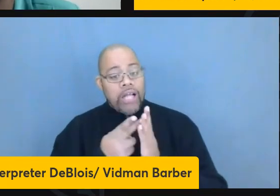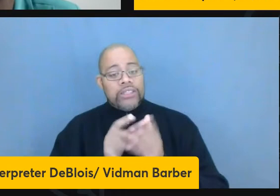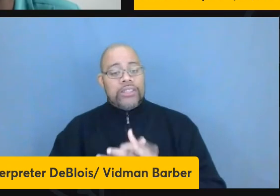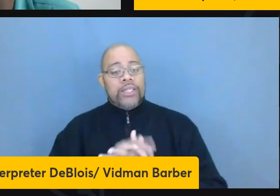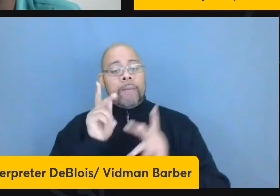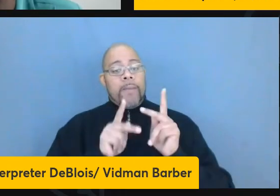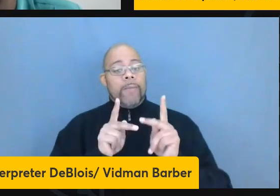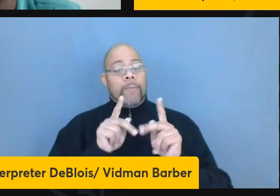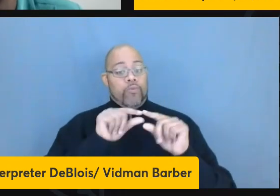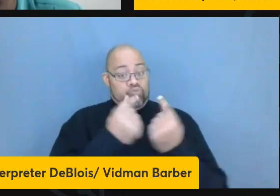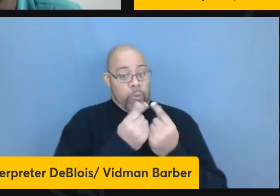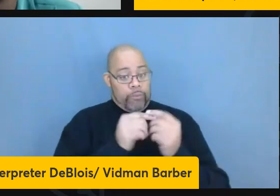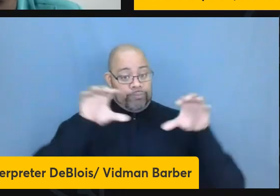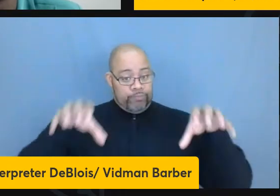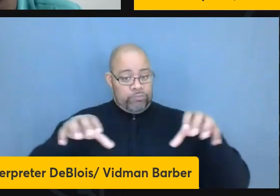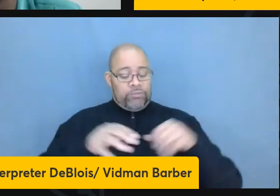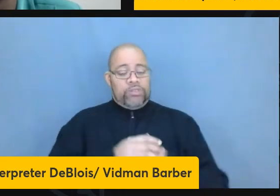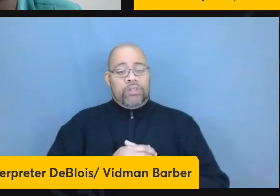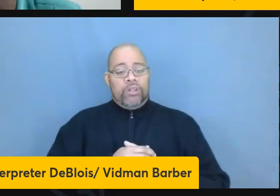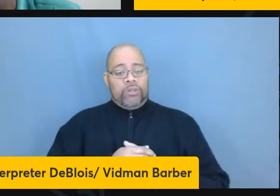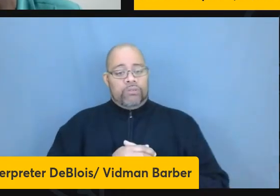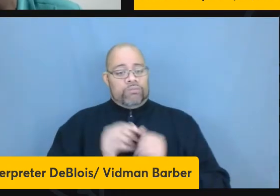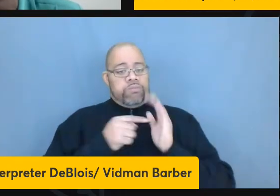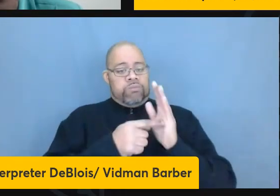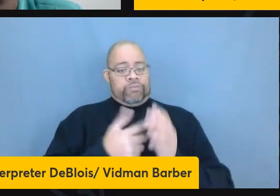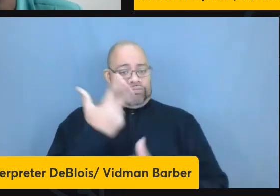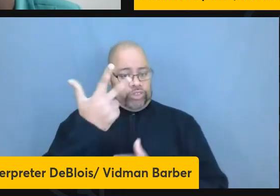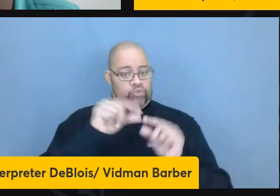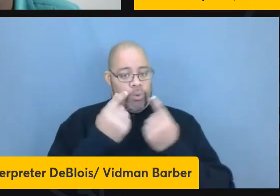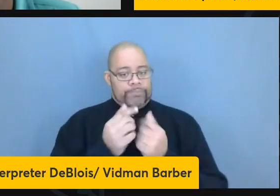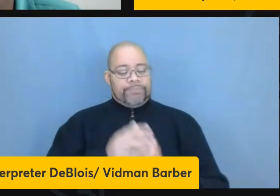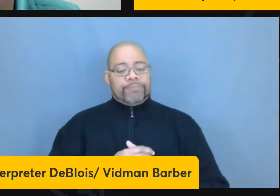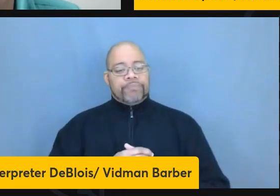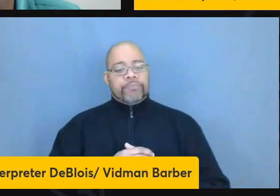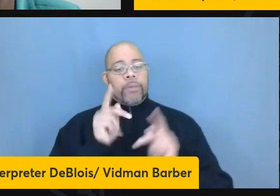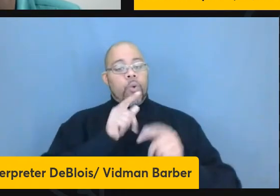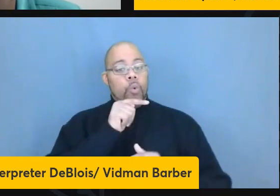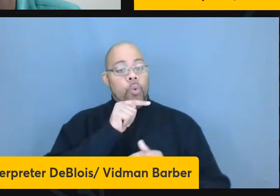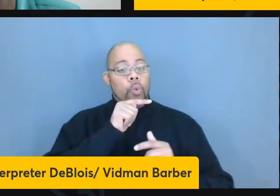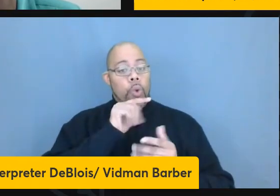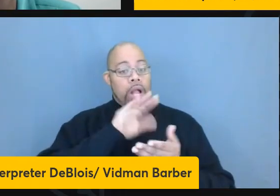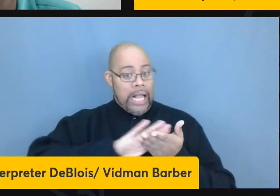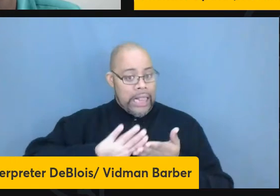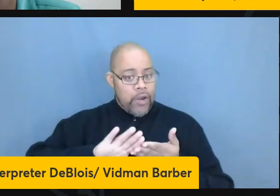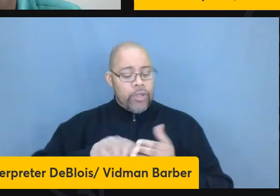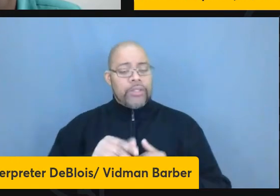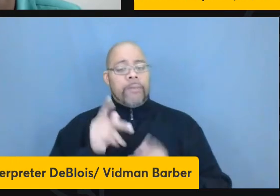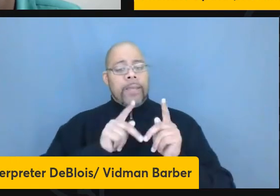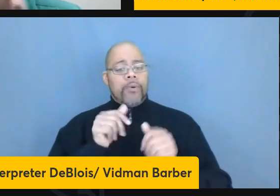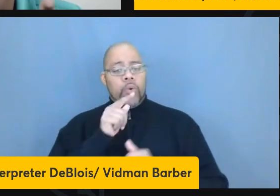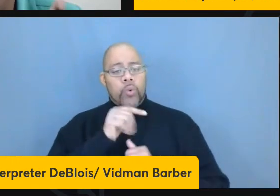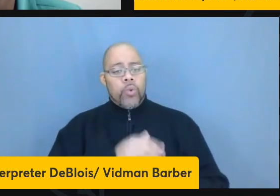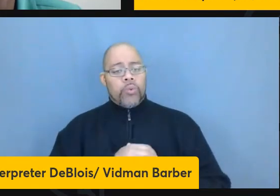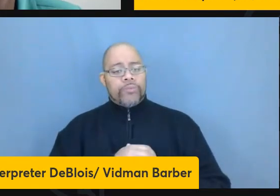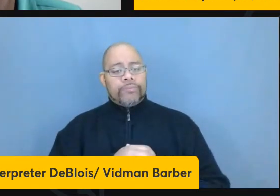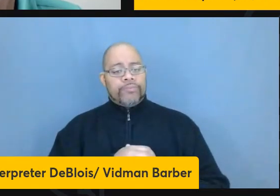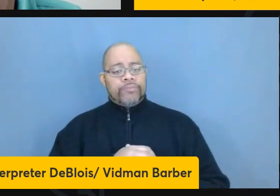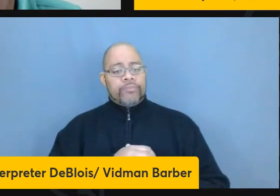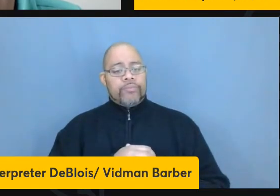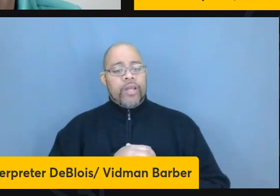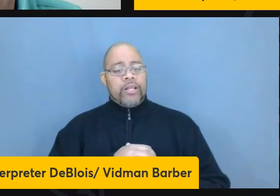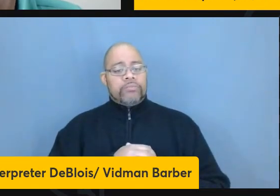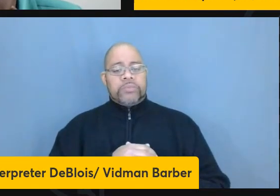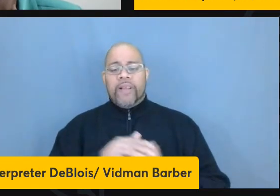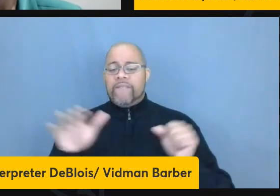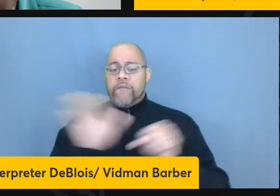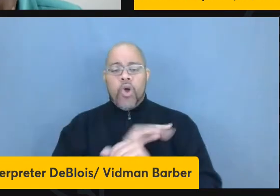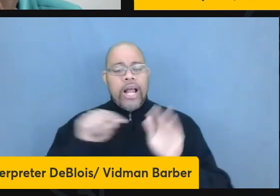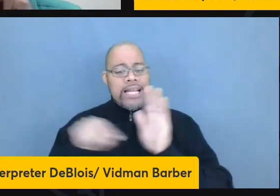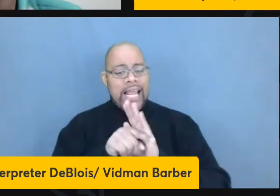groups, you know, I've showed you three groups, people who are clearing people who are completely negative and people who had